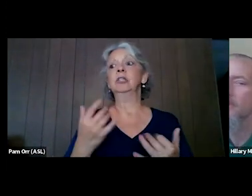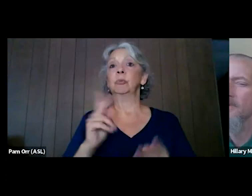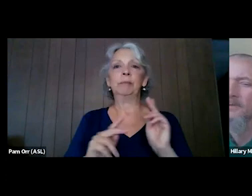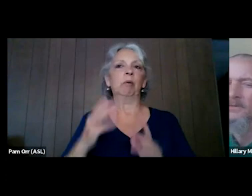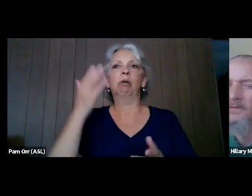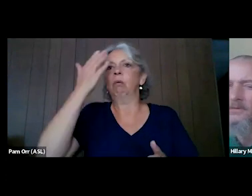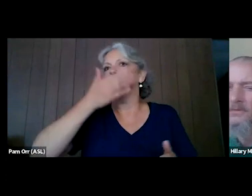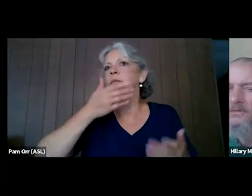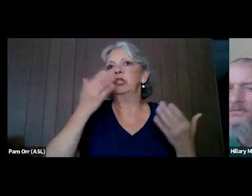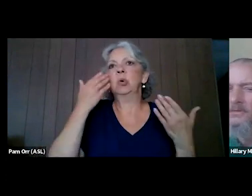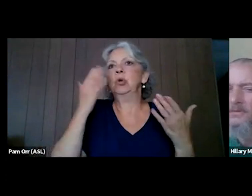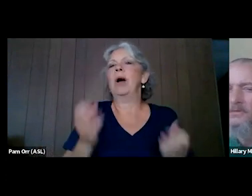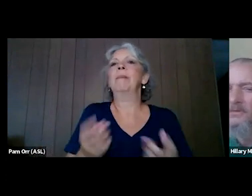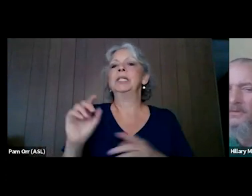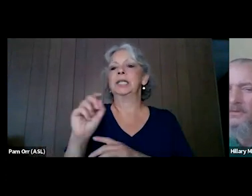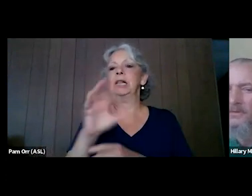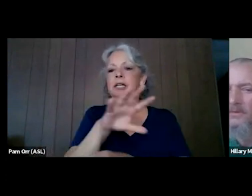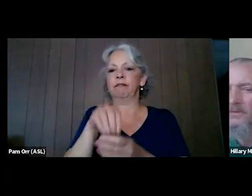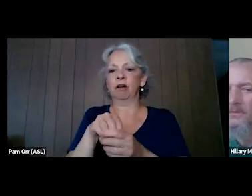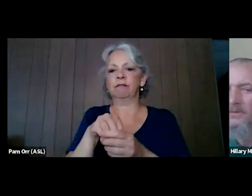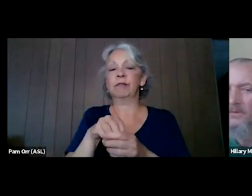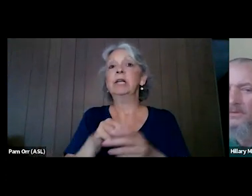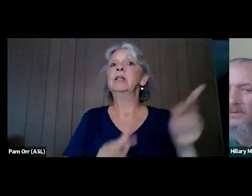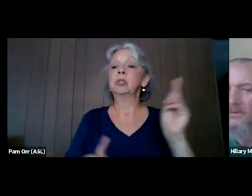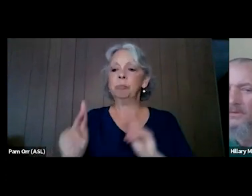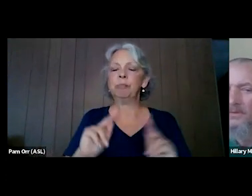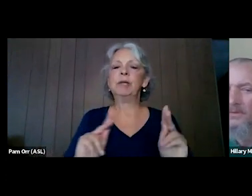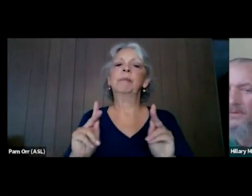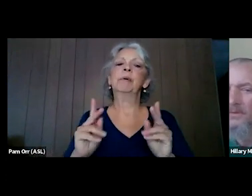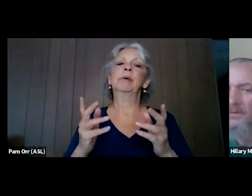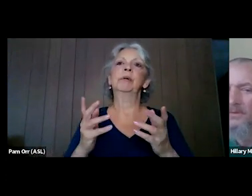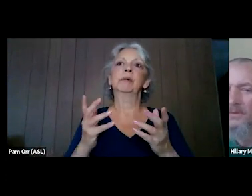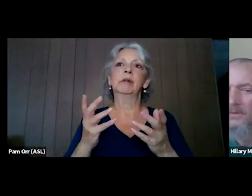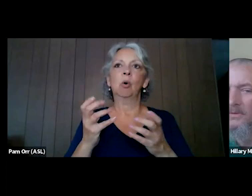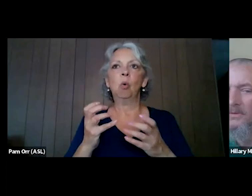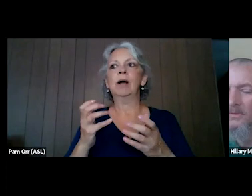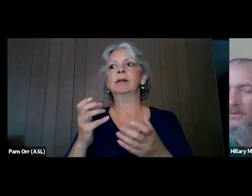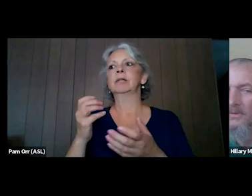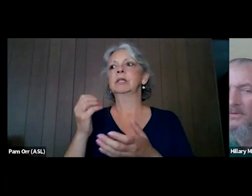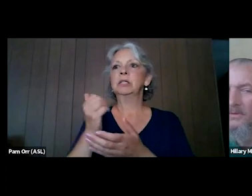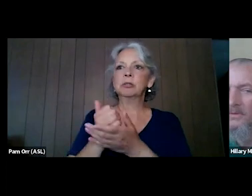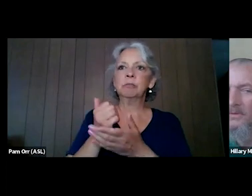And so furthermore, people are really, you know, looking for needs in support and education to protect themselves